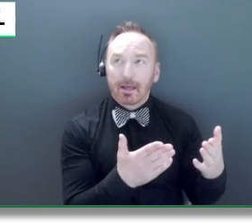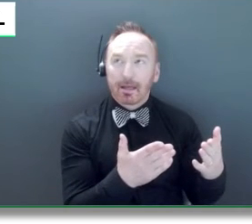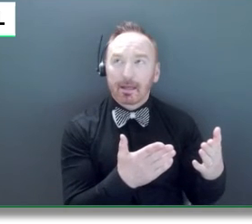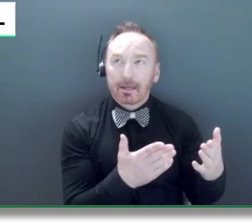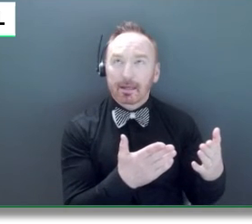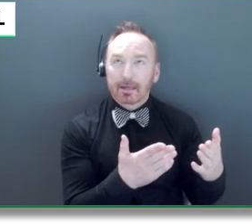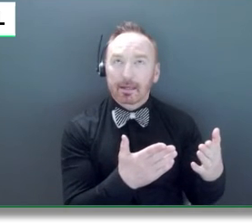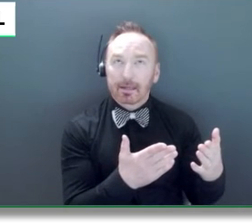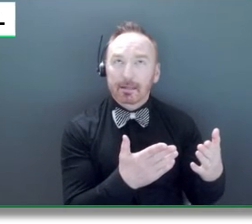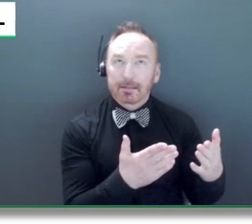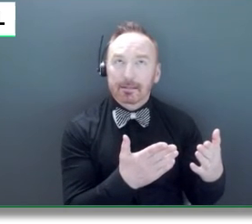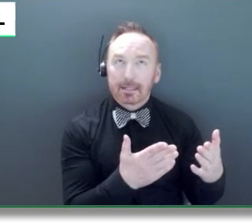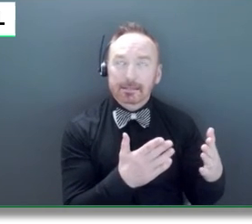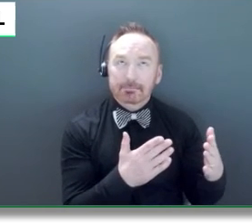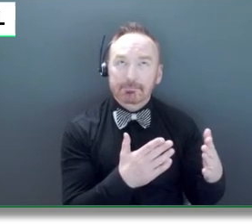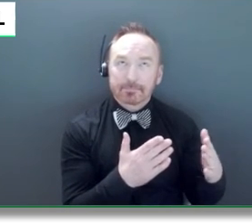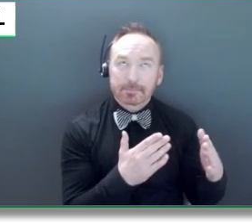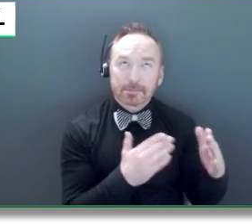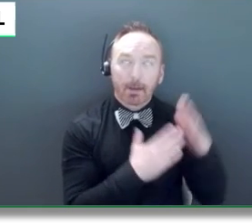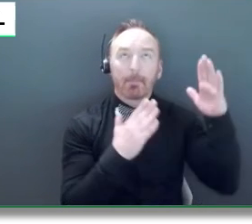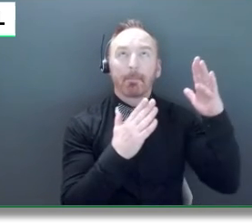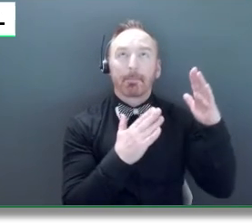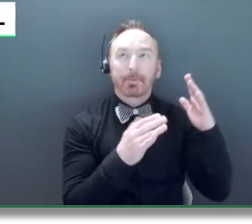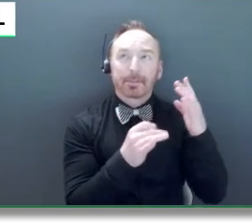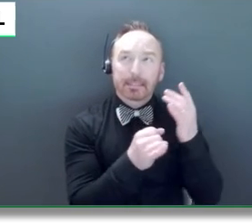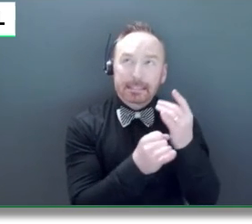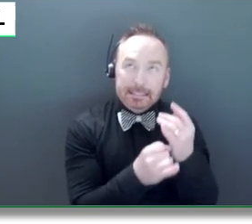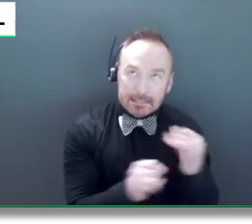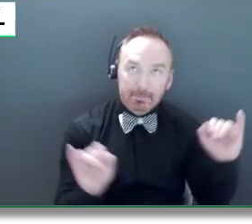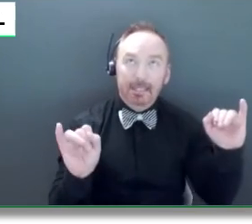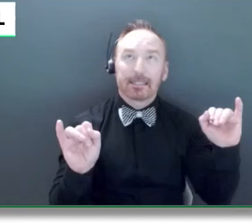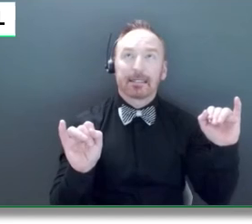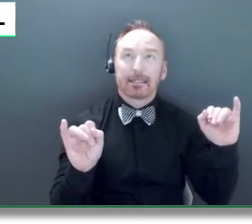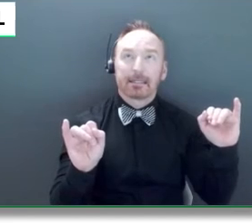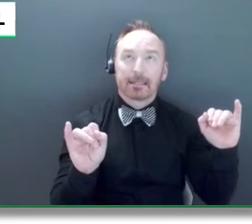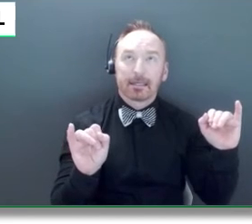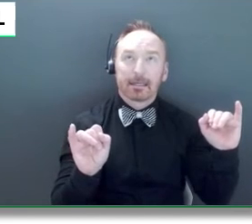wanted to reach after my spinal cord injury. I